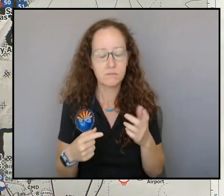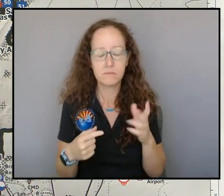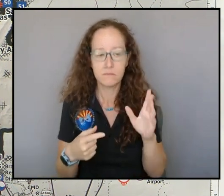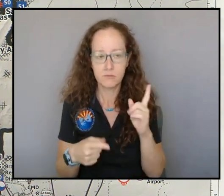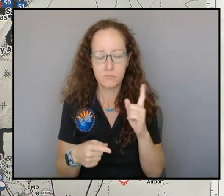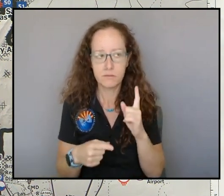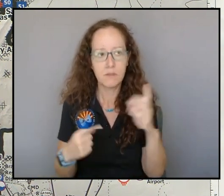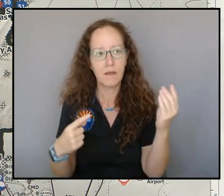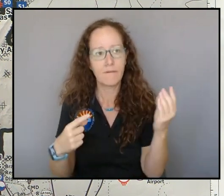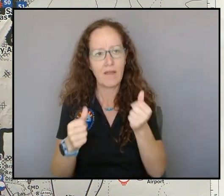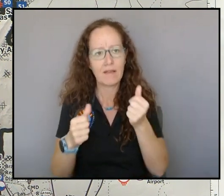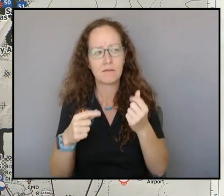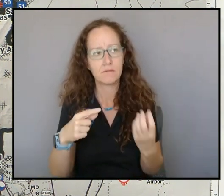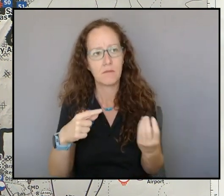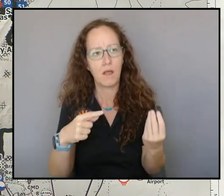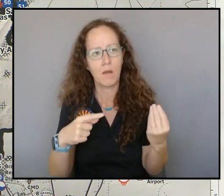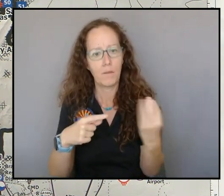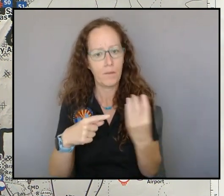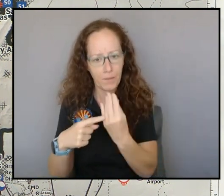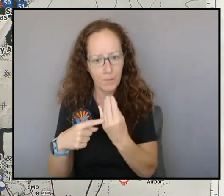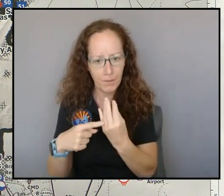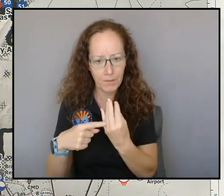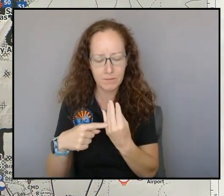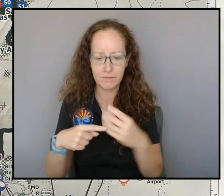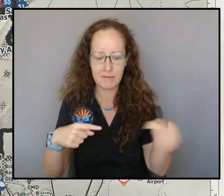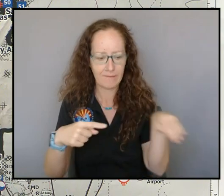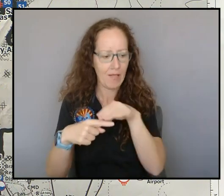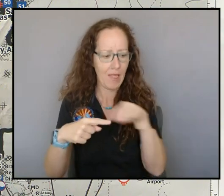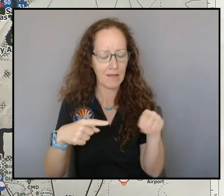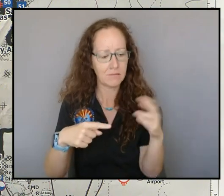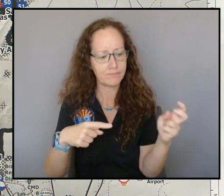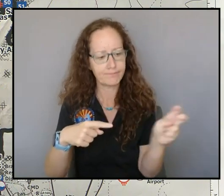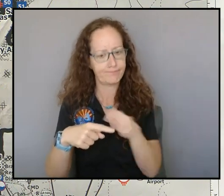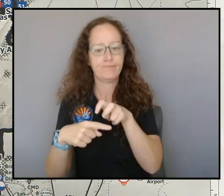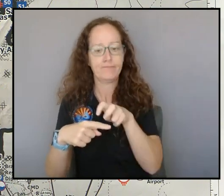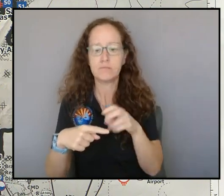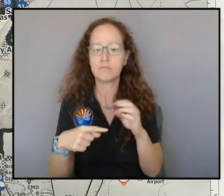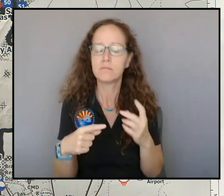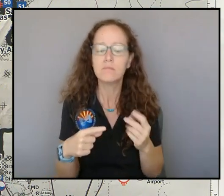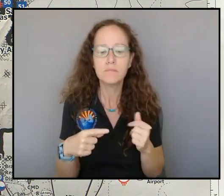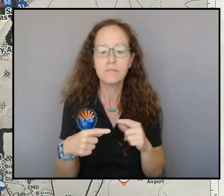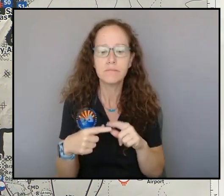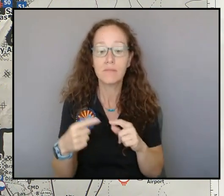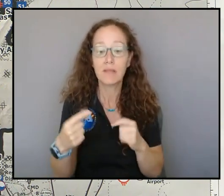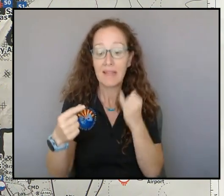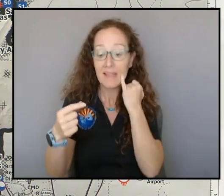occur. It wants to travel on that flat plane a little quicker to your fingers. Take that same match and you hold it